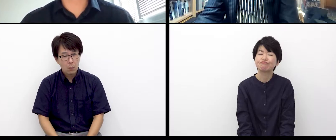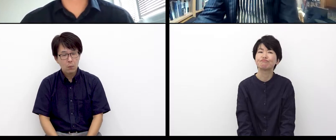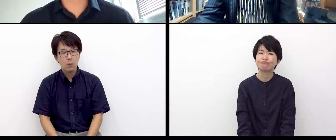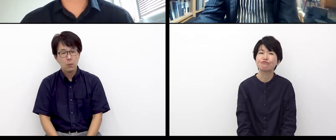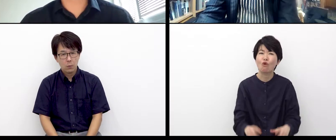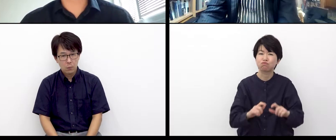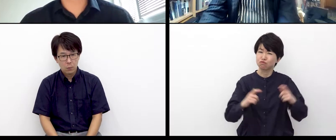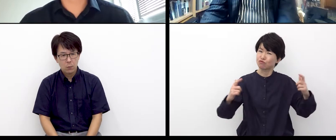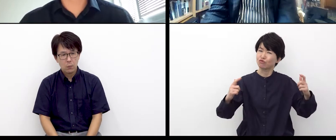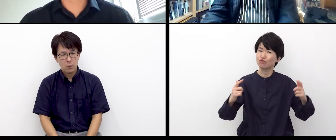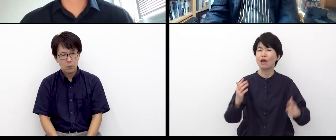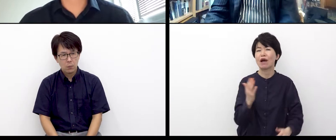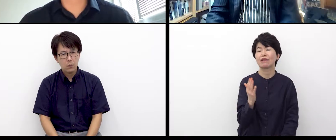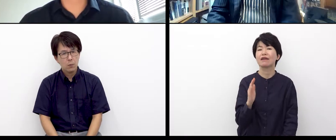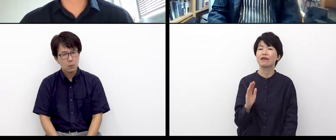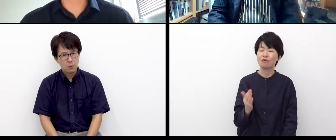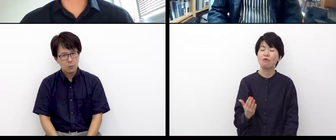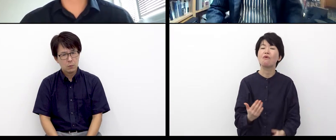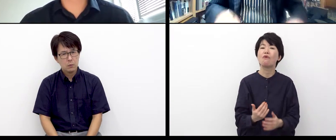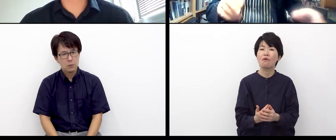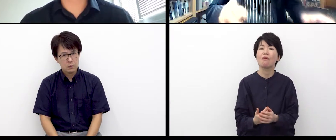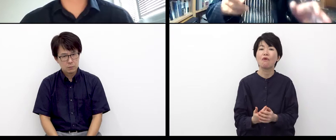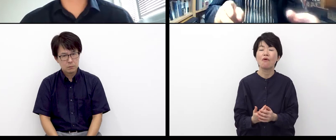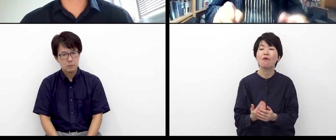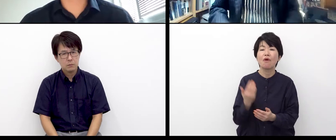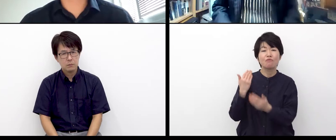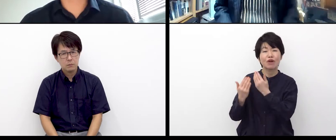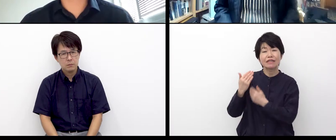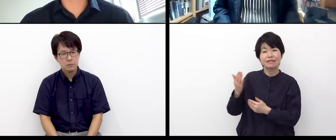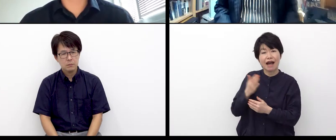they are increasing. Ummm, they have been active very much